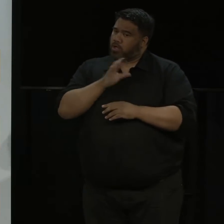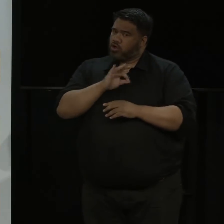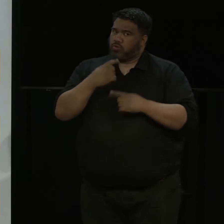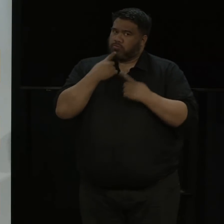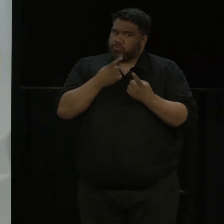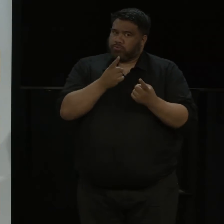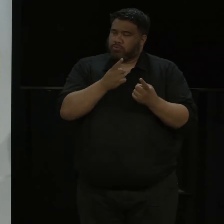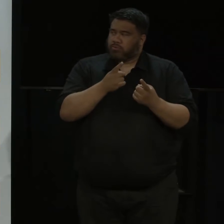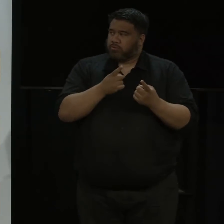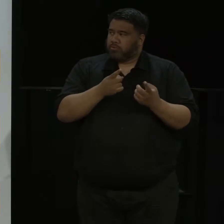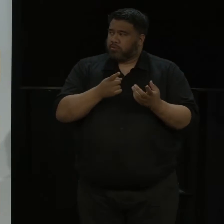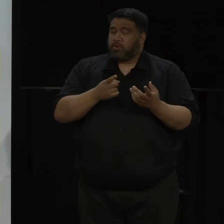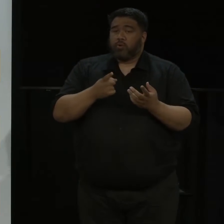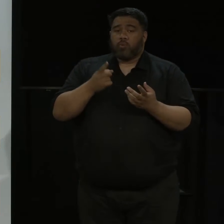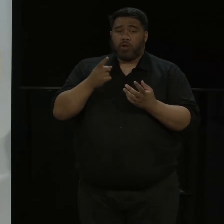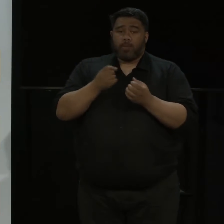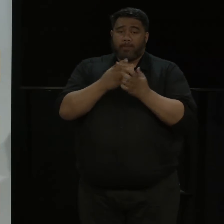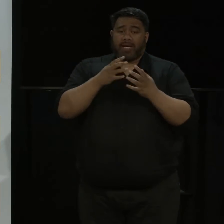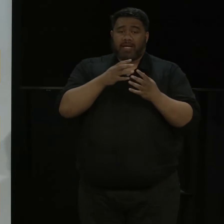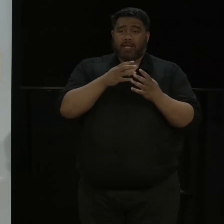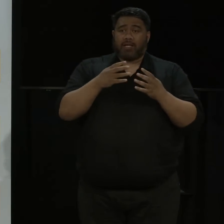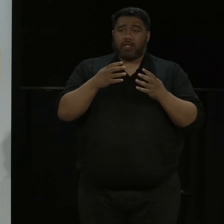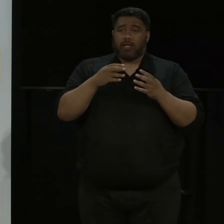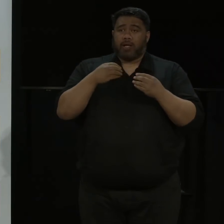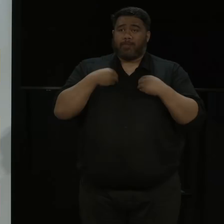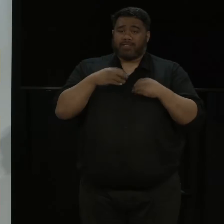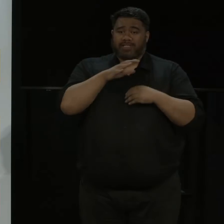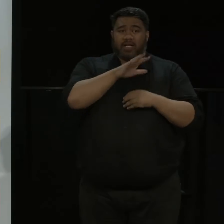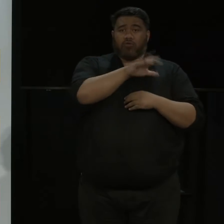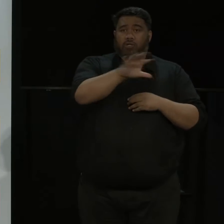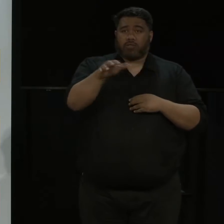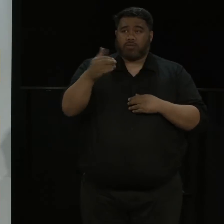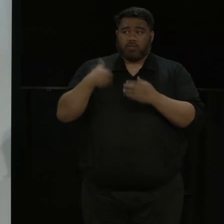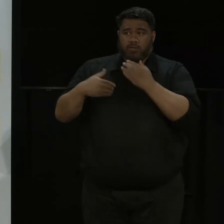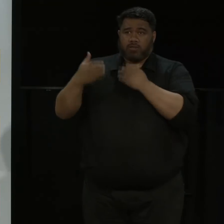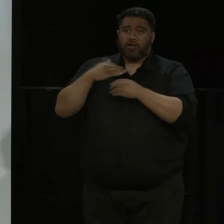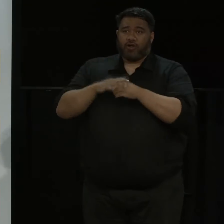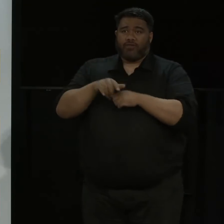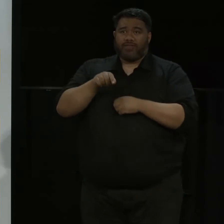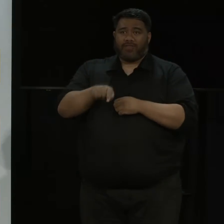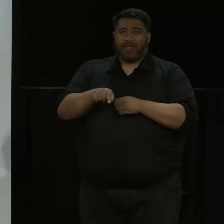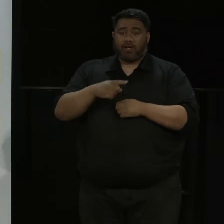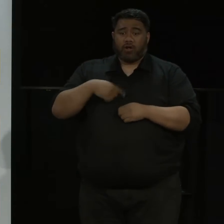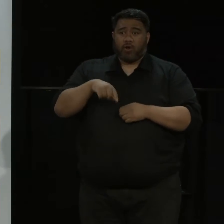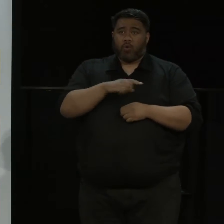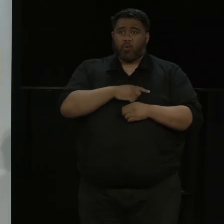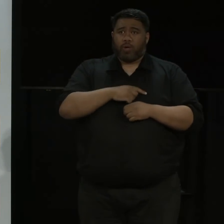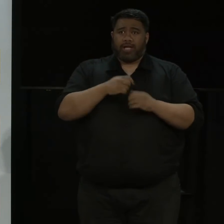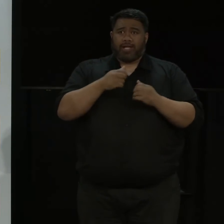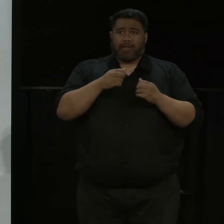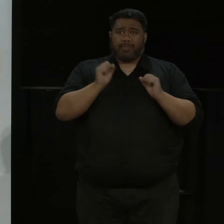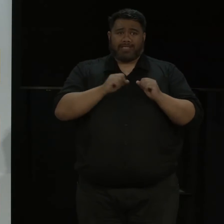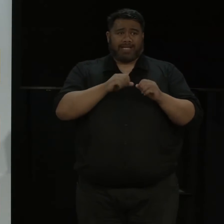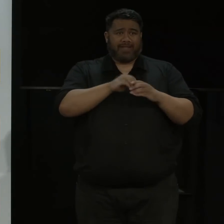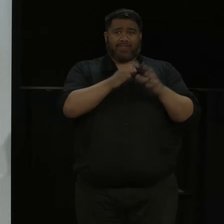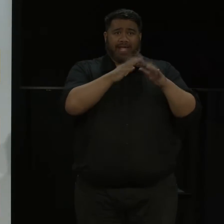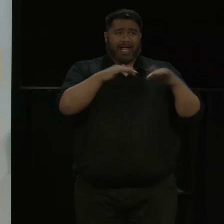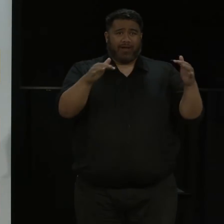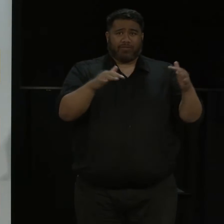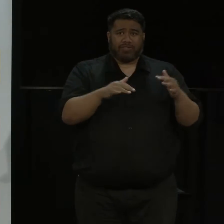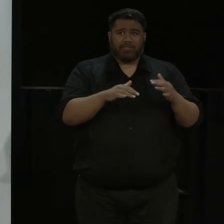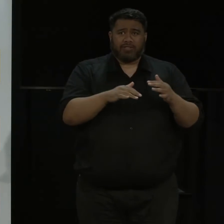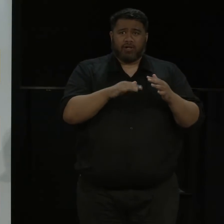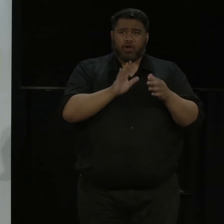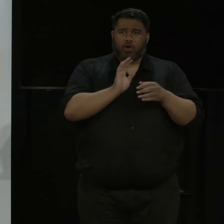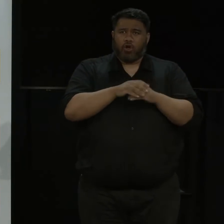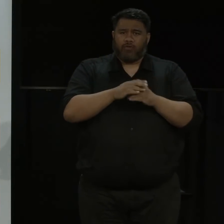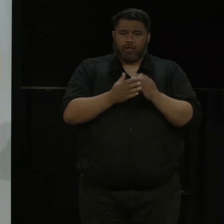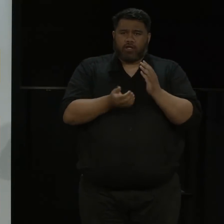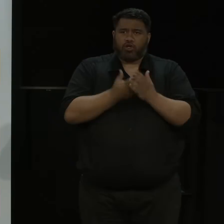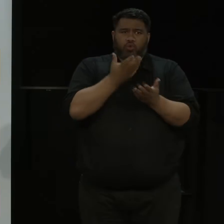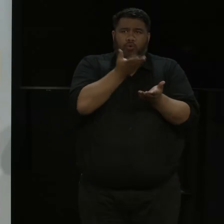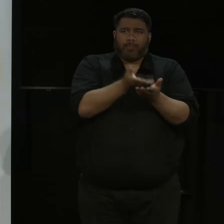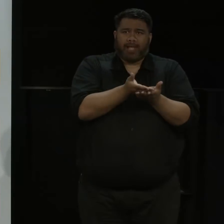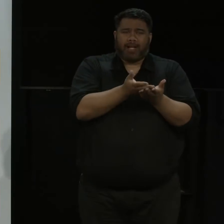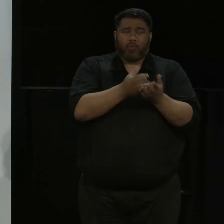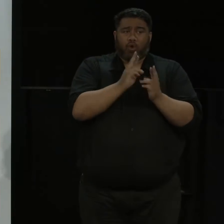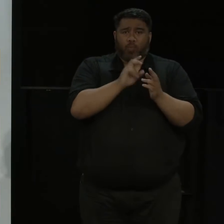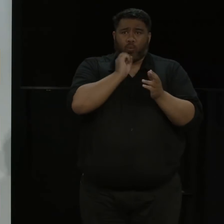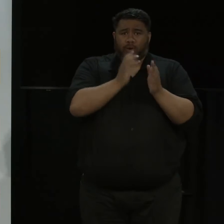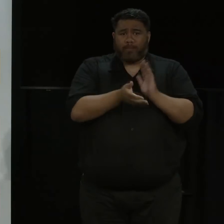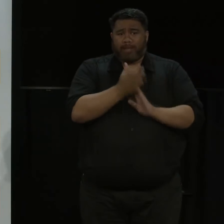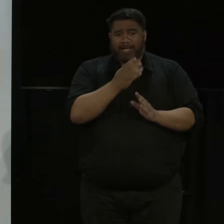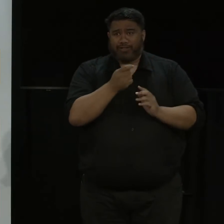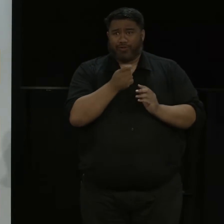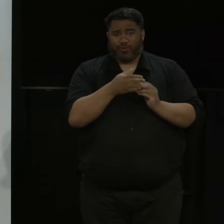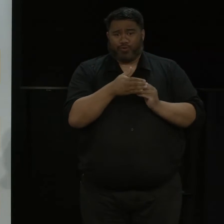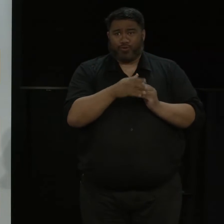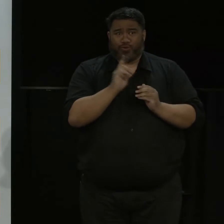ask desperately for putting